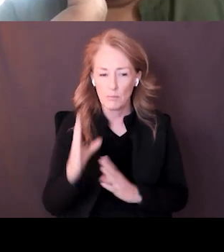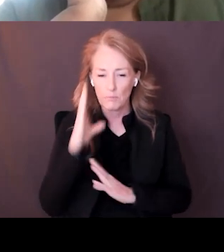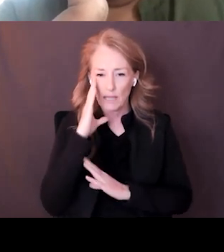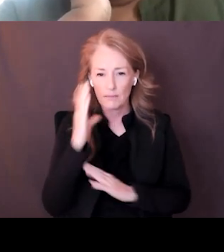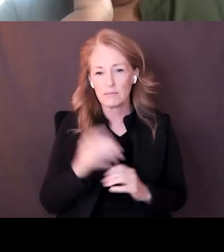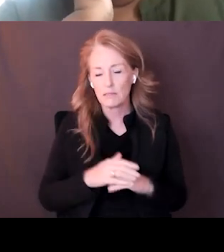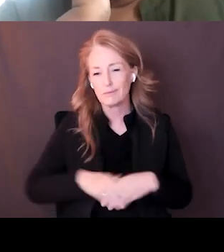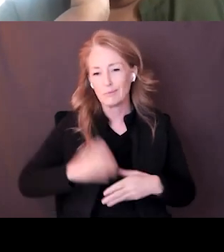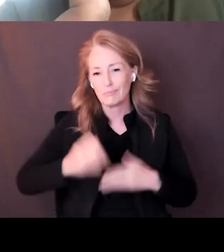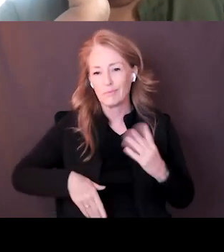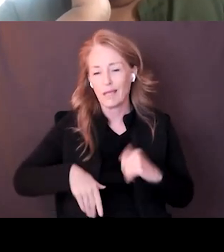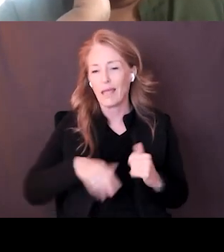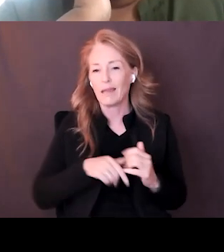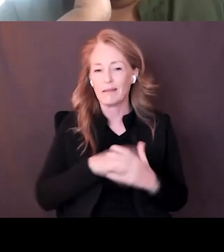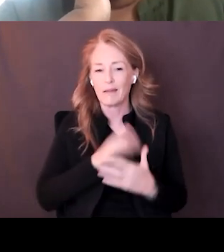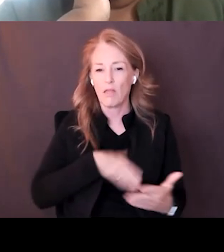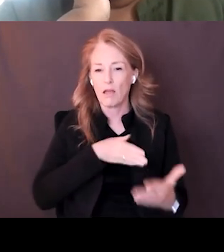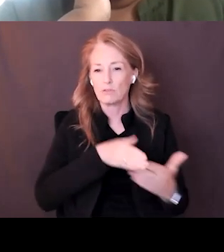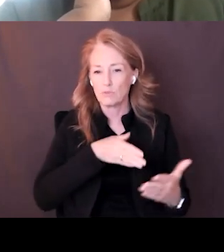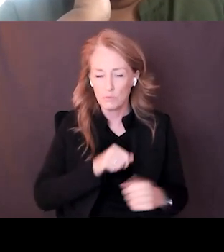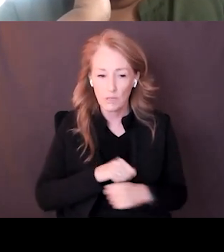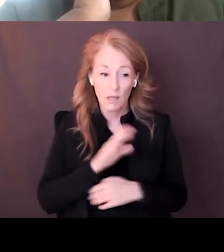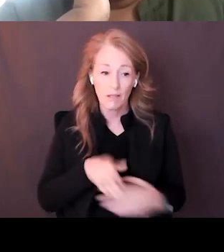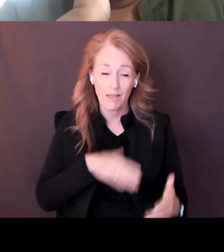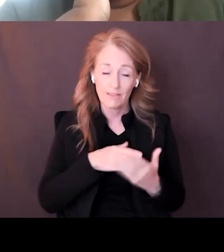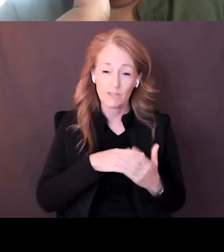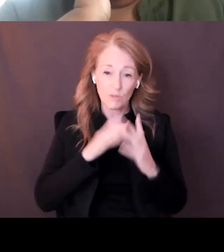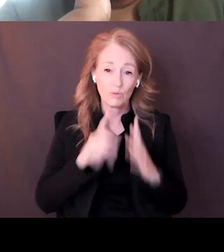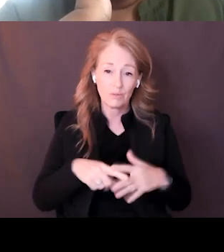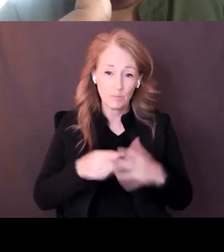WE KNOW THAT LAWSUITS HELP SPUR ACTION, UNFORTUNATELY.